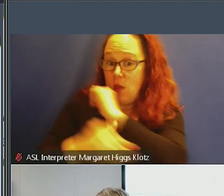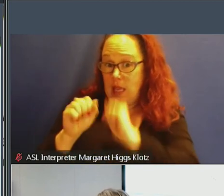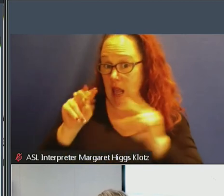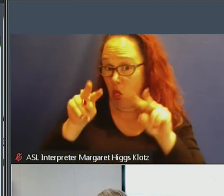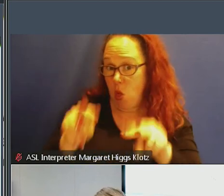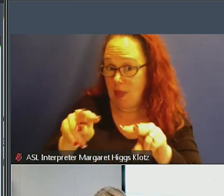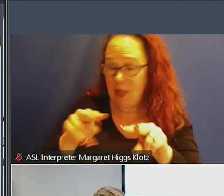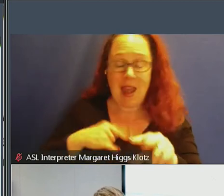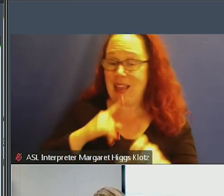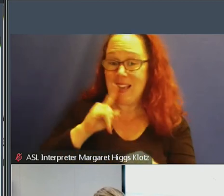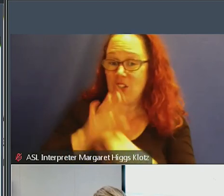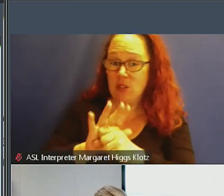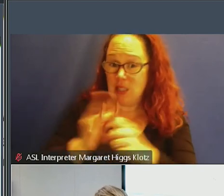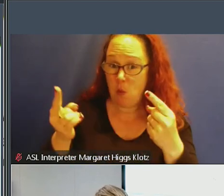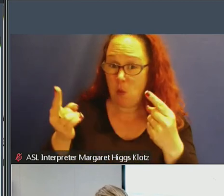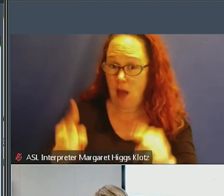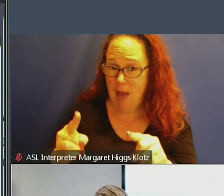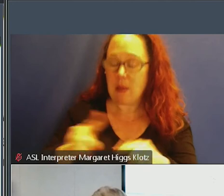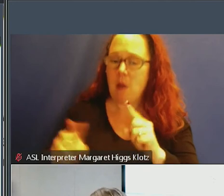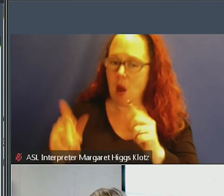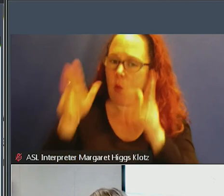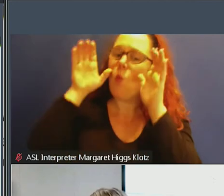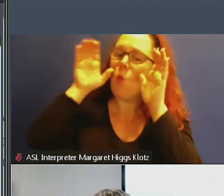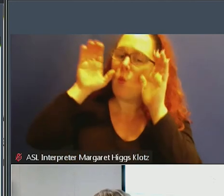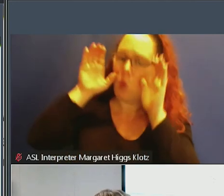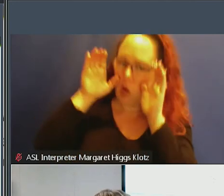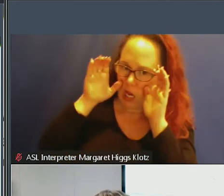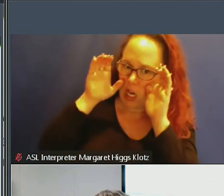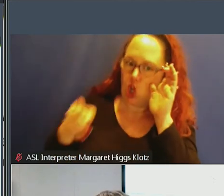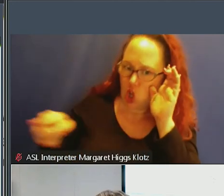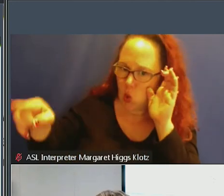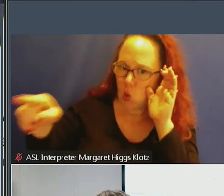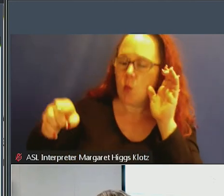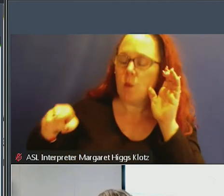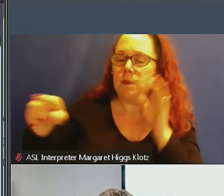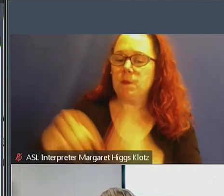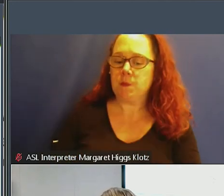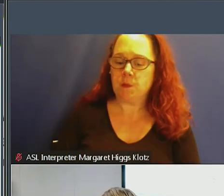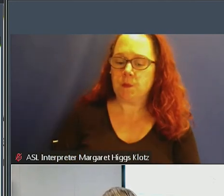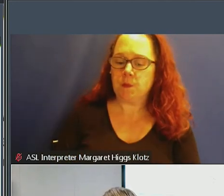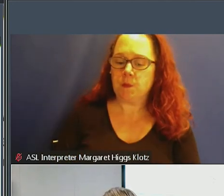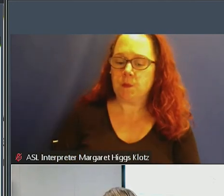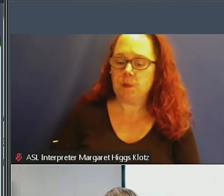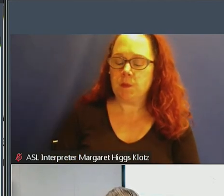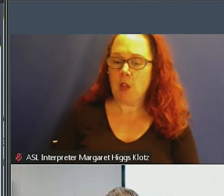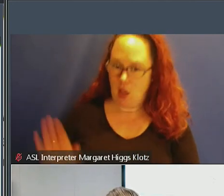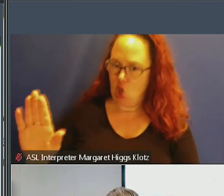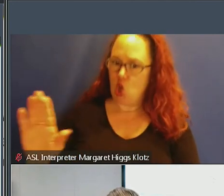but I they're hearing you. They're hearing each of you. And I think that that your concerns are, will be,